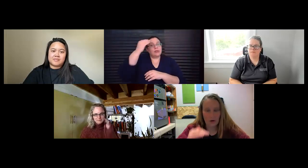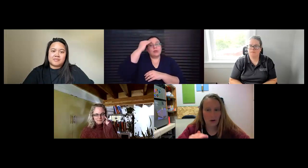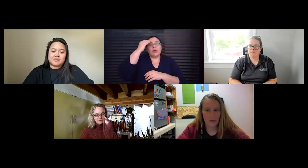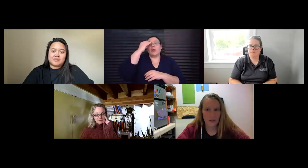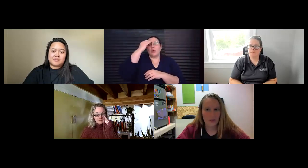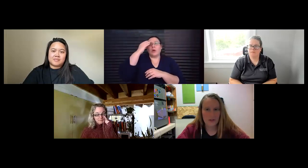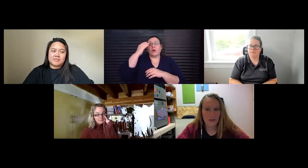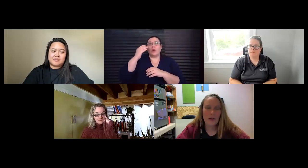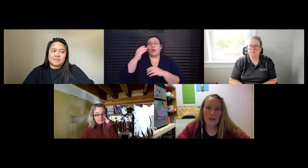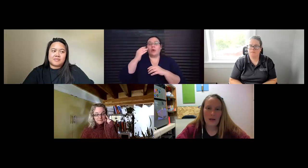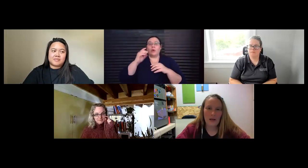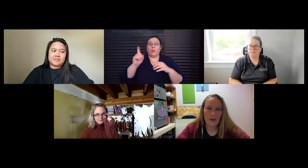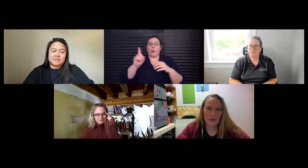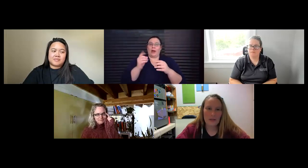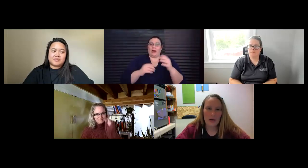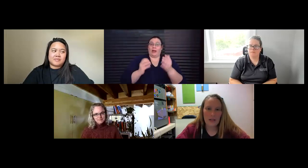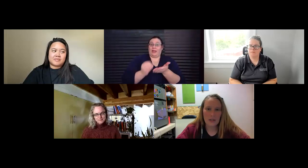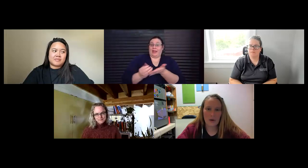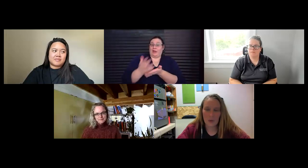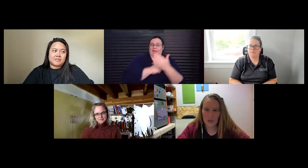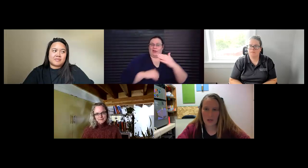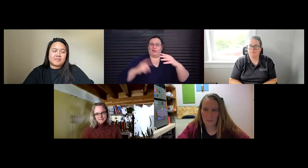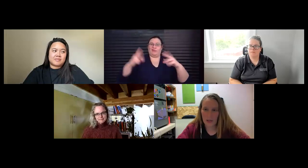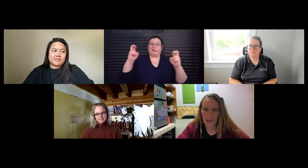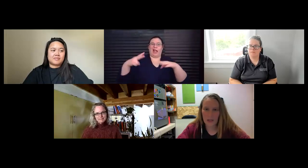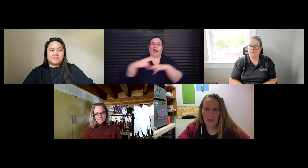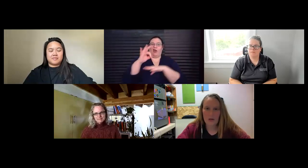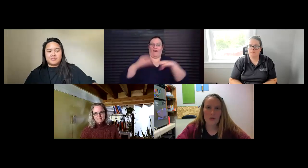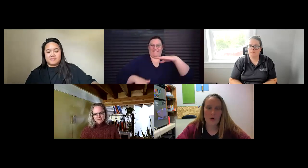cutoff is and I need to know how much I can make.